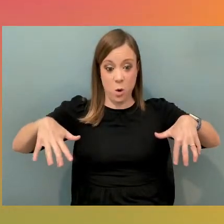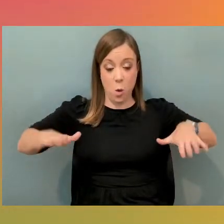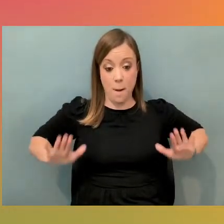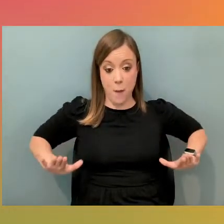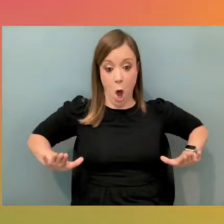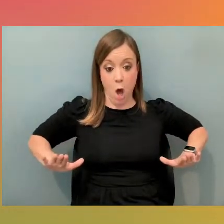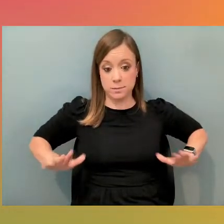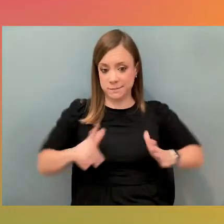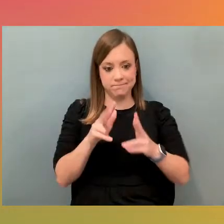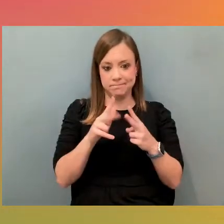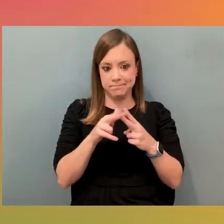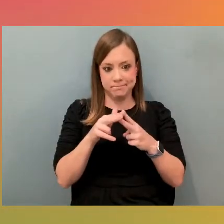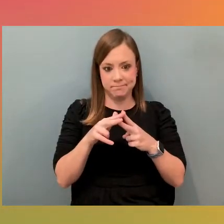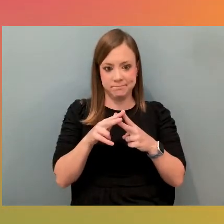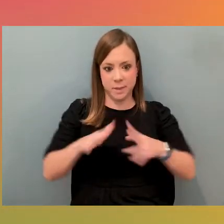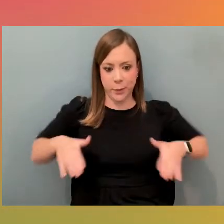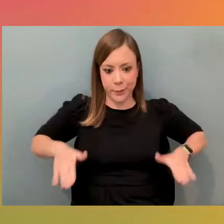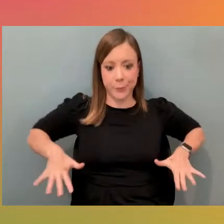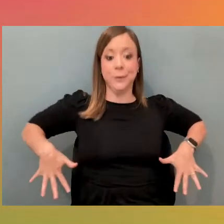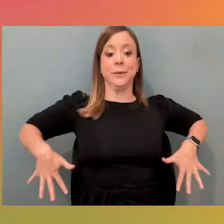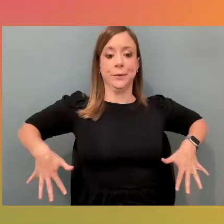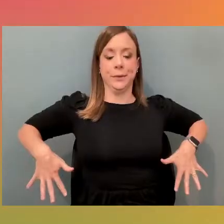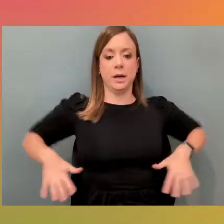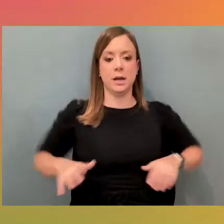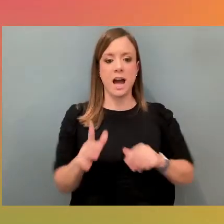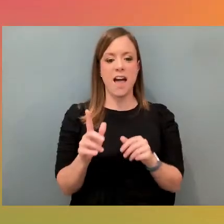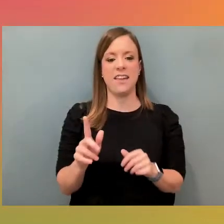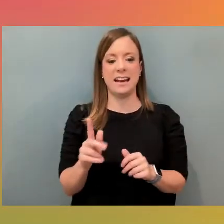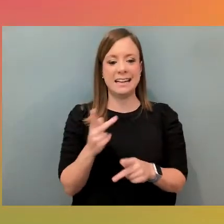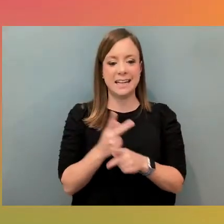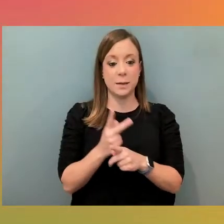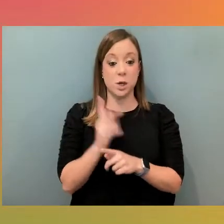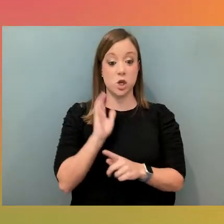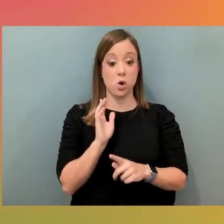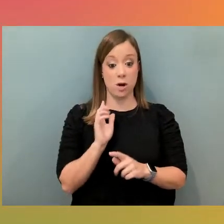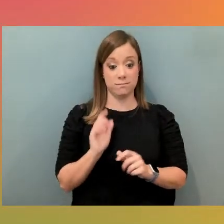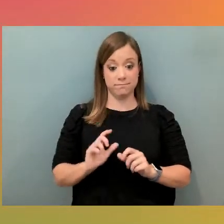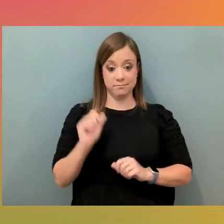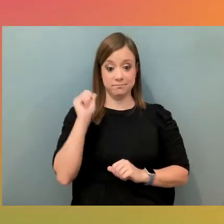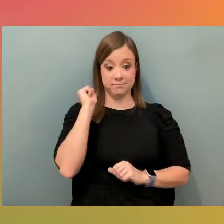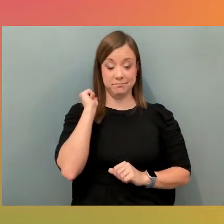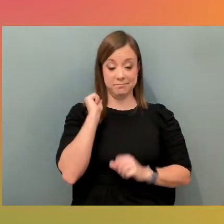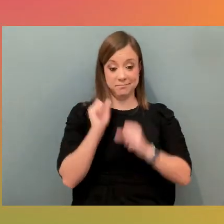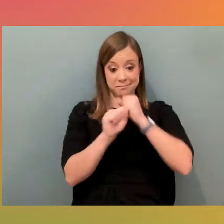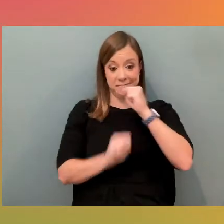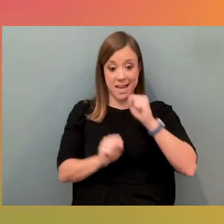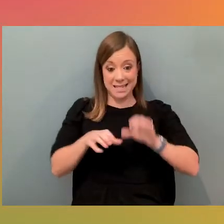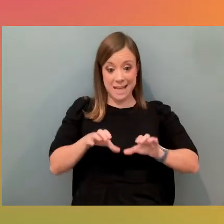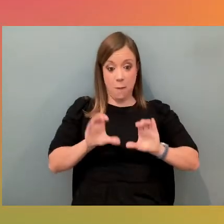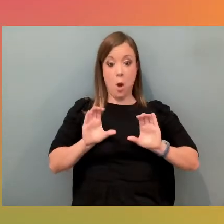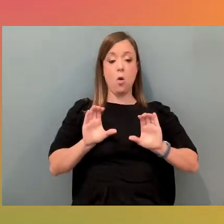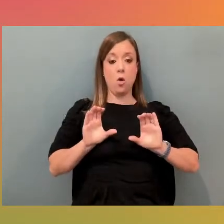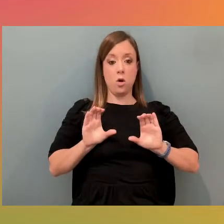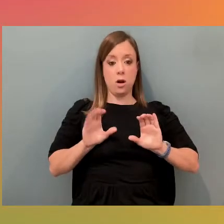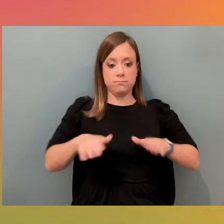LOWER DOWN AND TAKE YOUR FINGERTIPS OR YOUR PALMS OUTSIDE OF THE MAT AND WE WILL